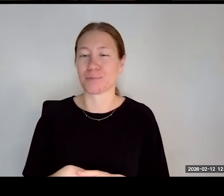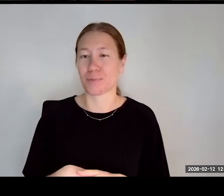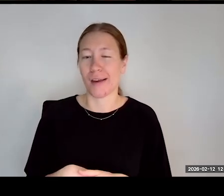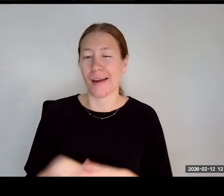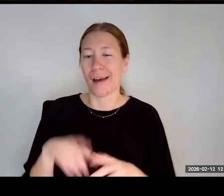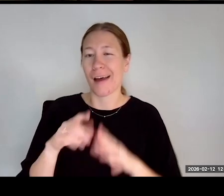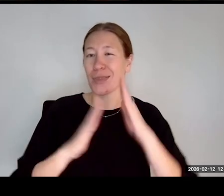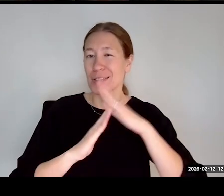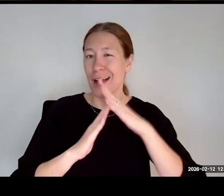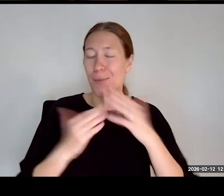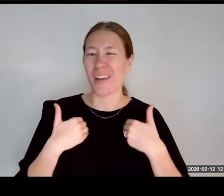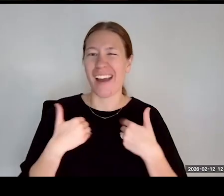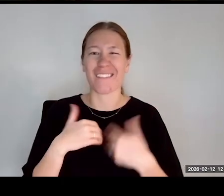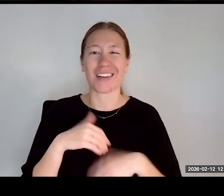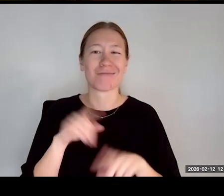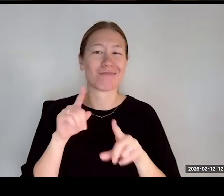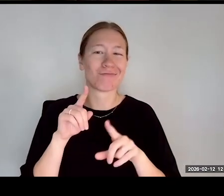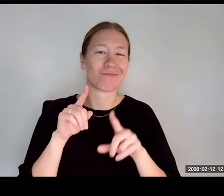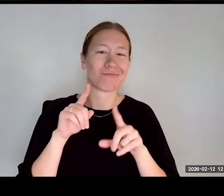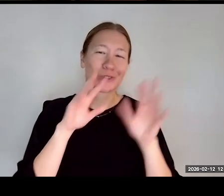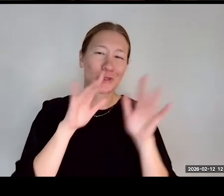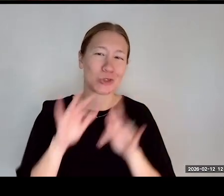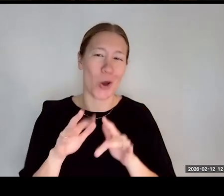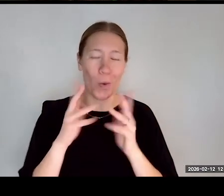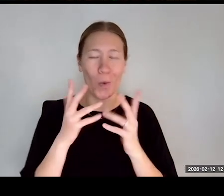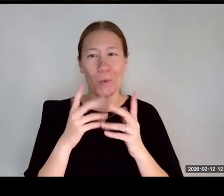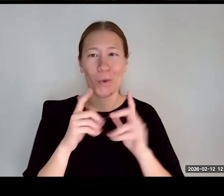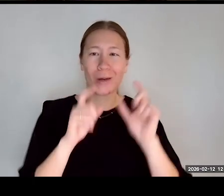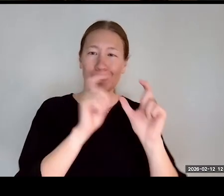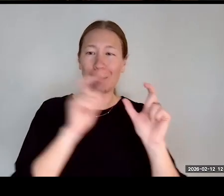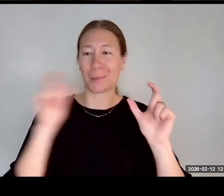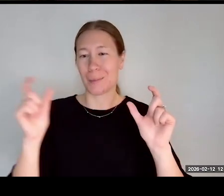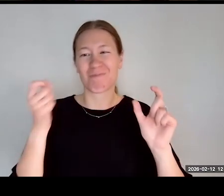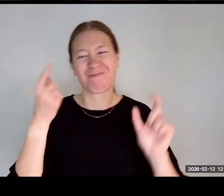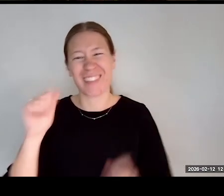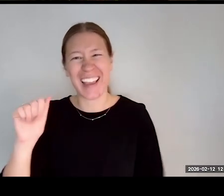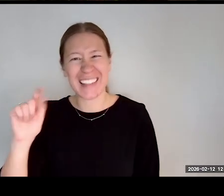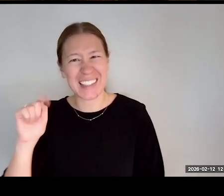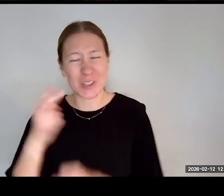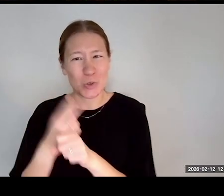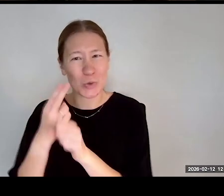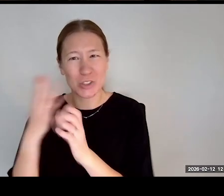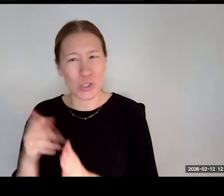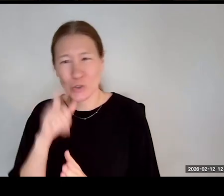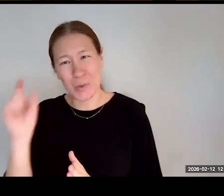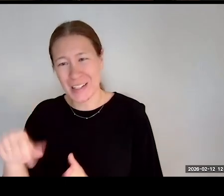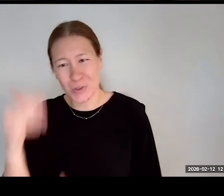and I don't really need people that are using assistive tech to know there are decorative snowflakes here. They're really, again, just for visual styling.